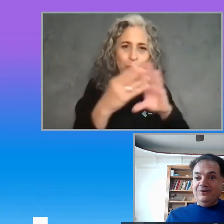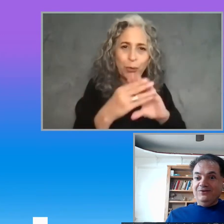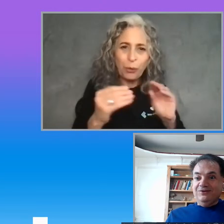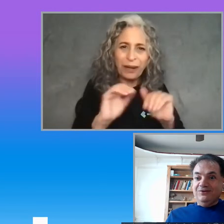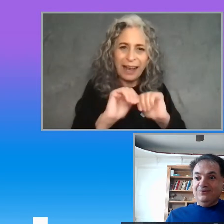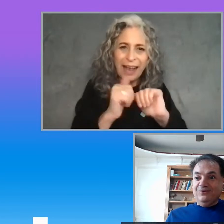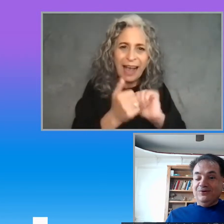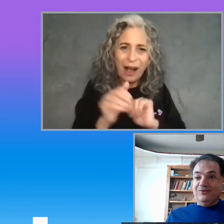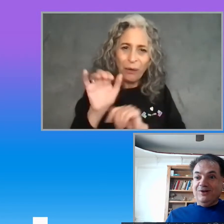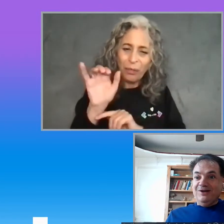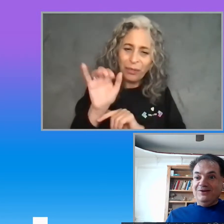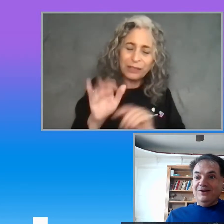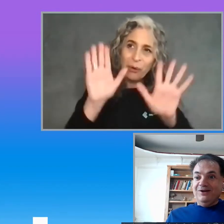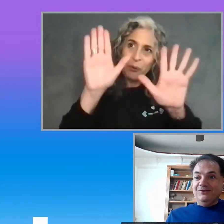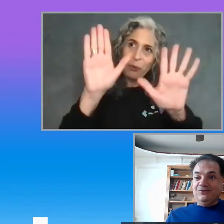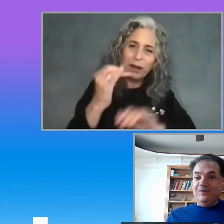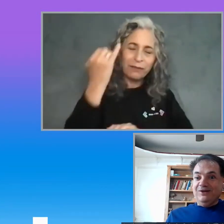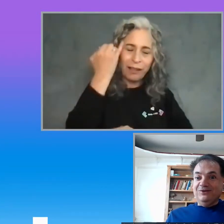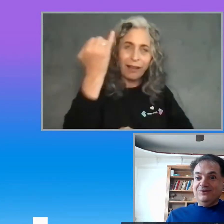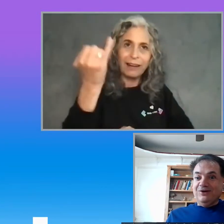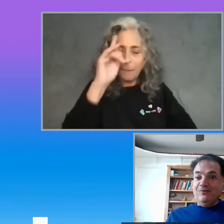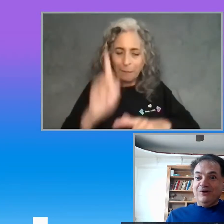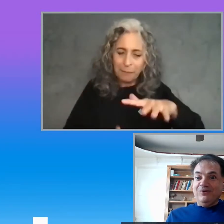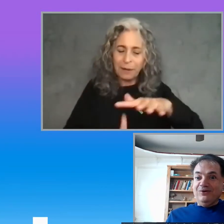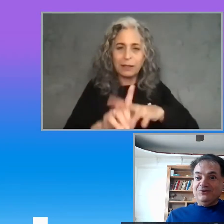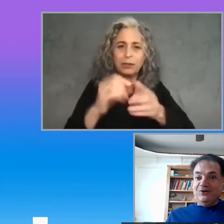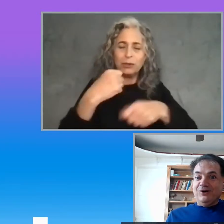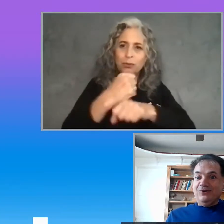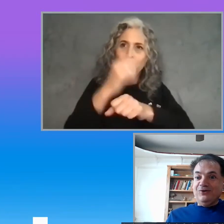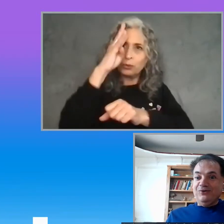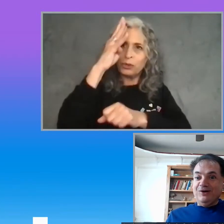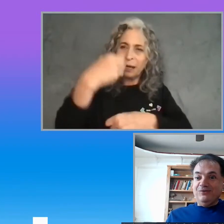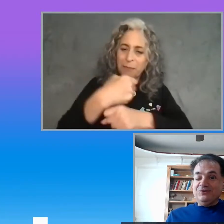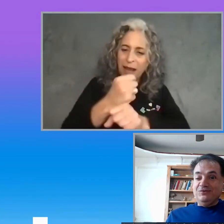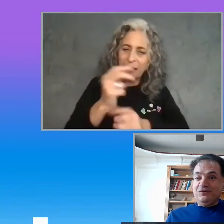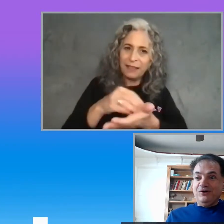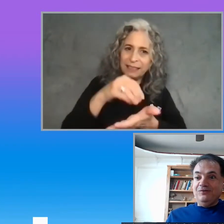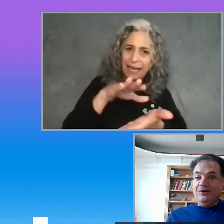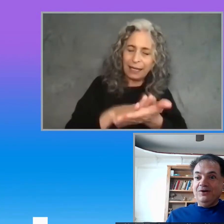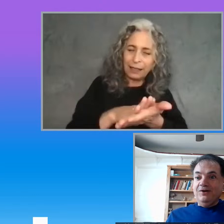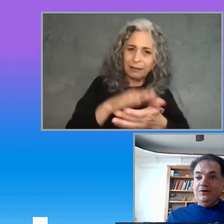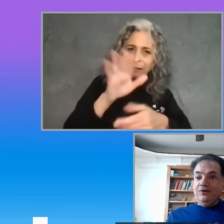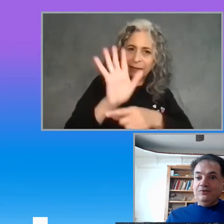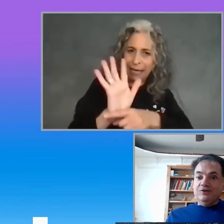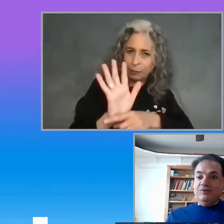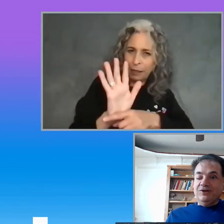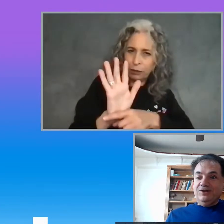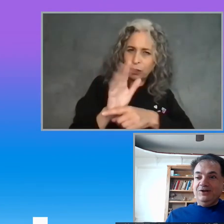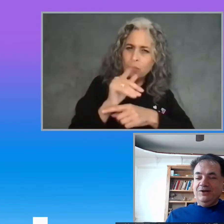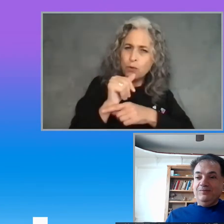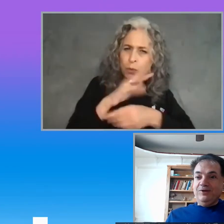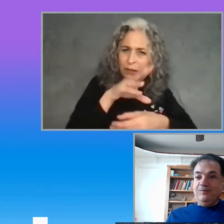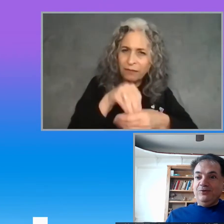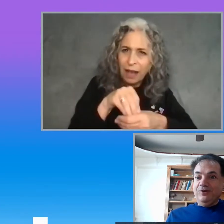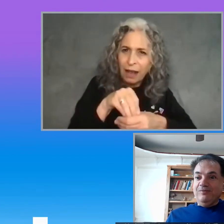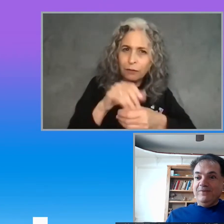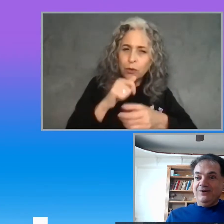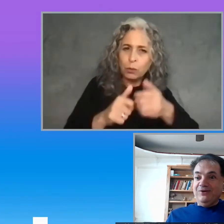this wonderful idea to make this documentary started, who kind of